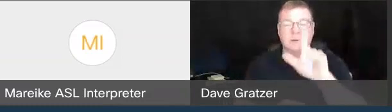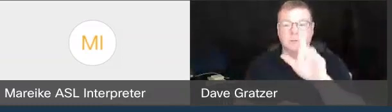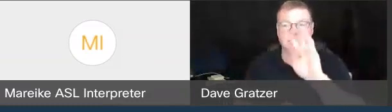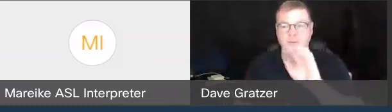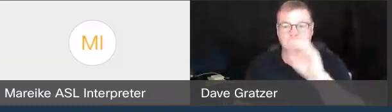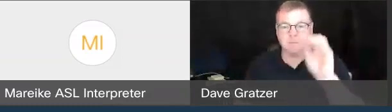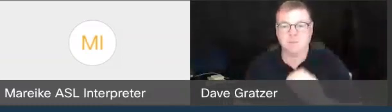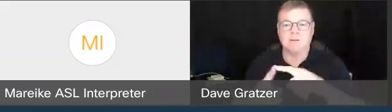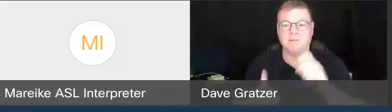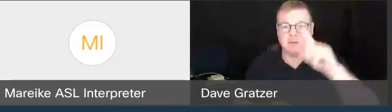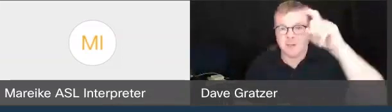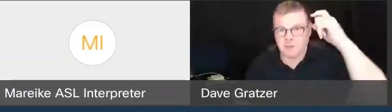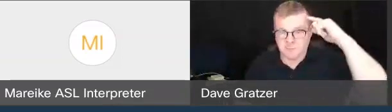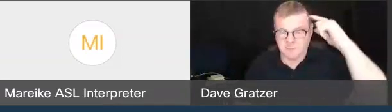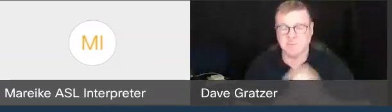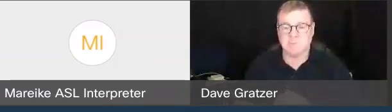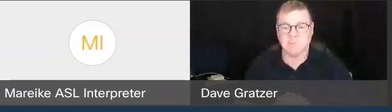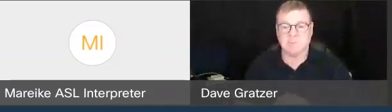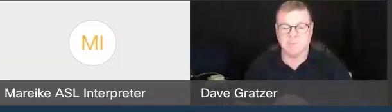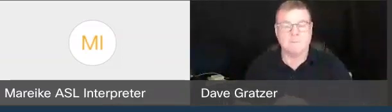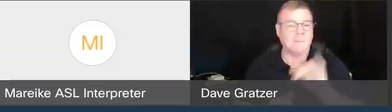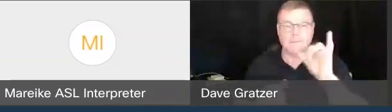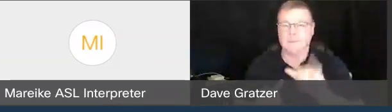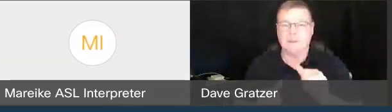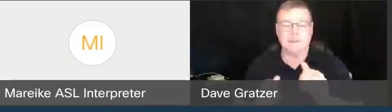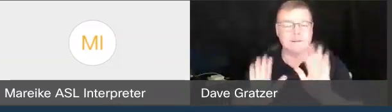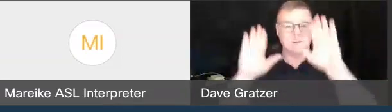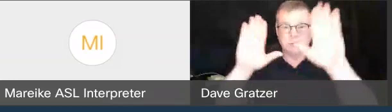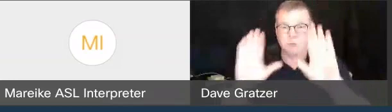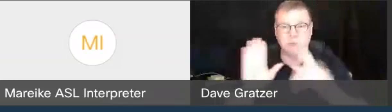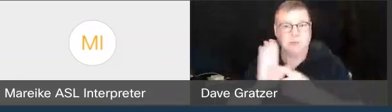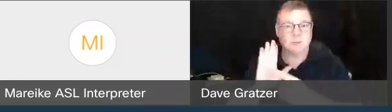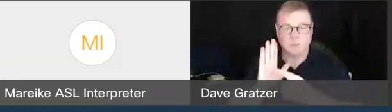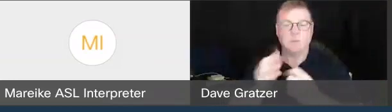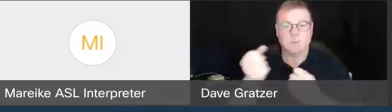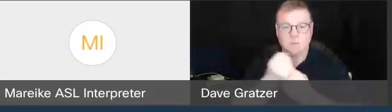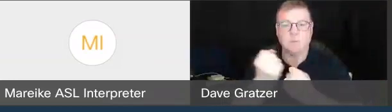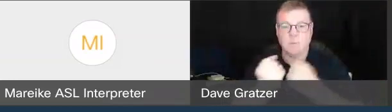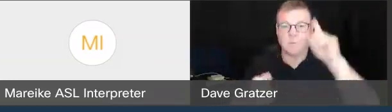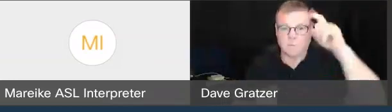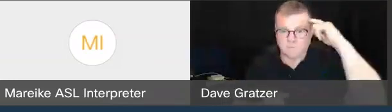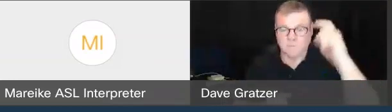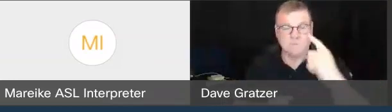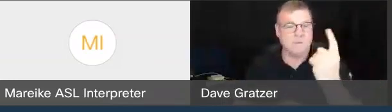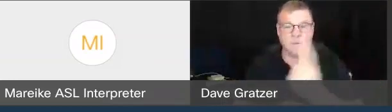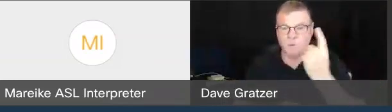from government, that's a great showing because the supportive government is always so critical